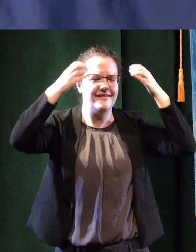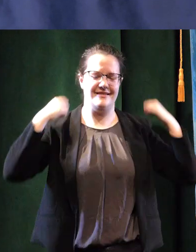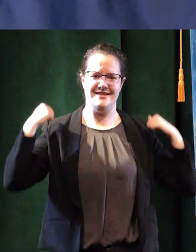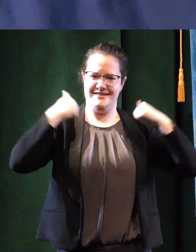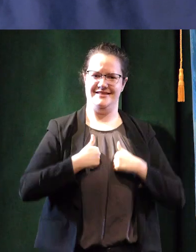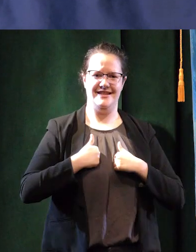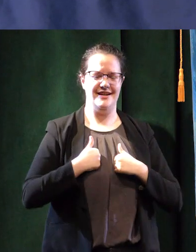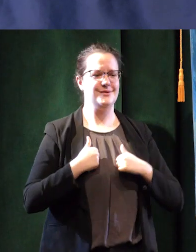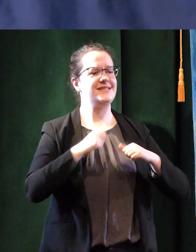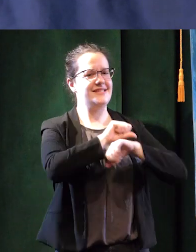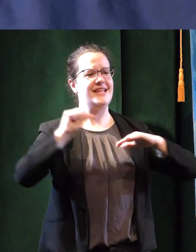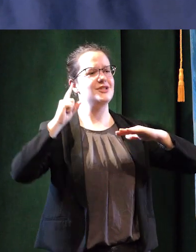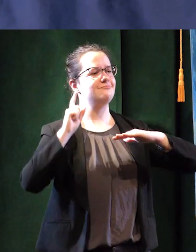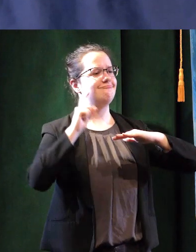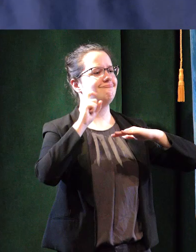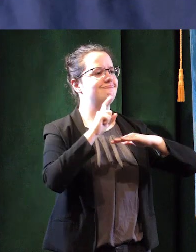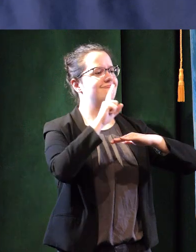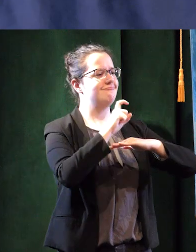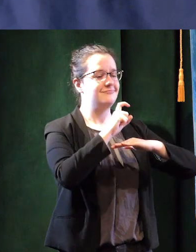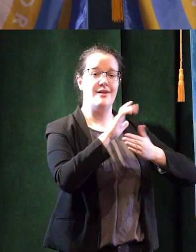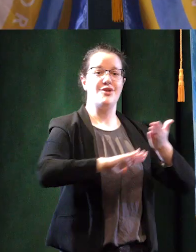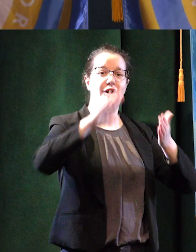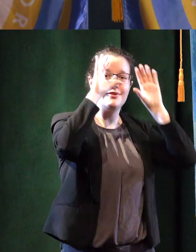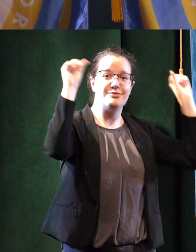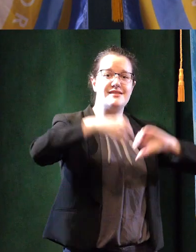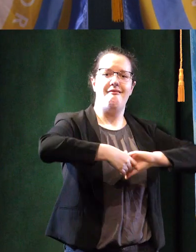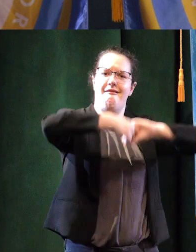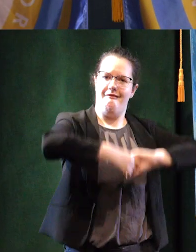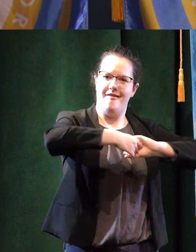music playing and shaking hands with the college president yet we find ourselves